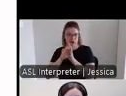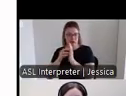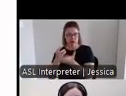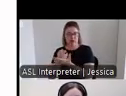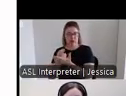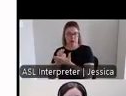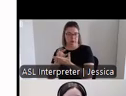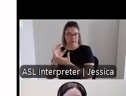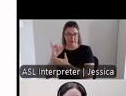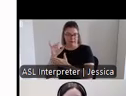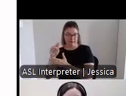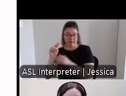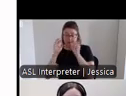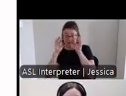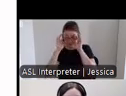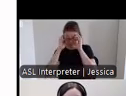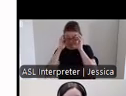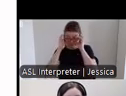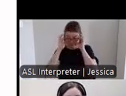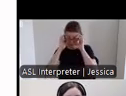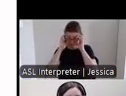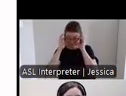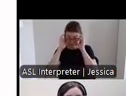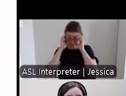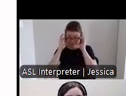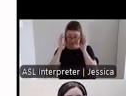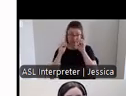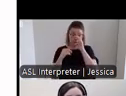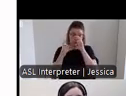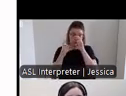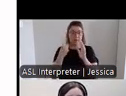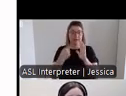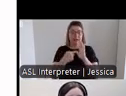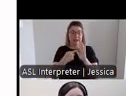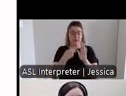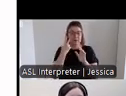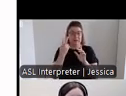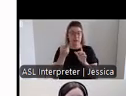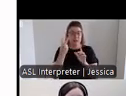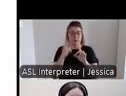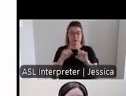uh, and we have included an example of these two different types of icons here.